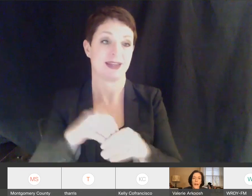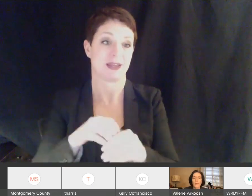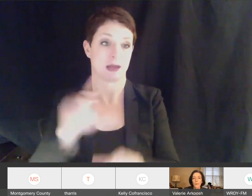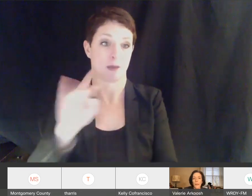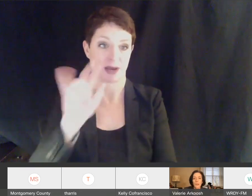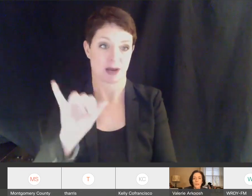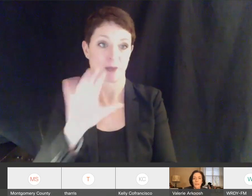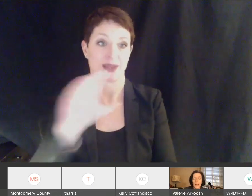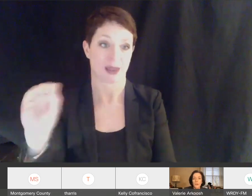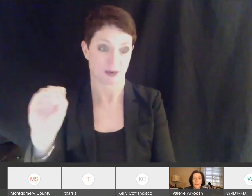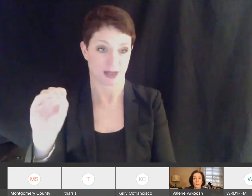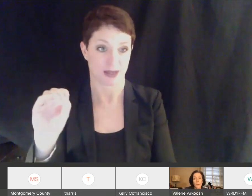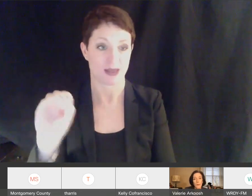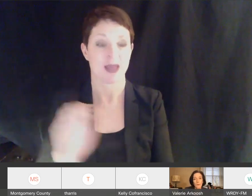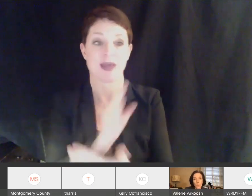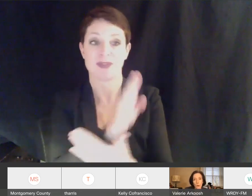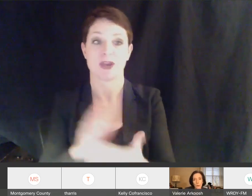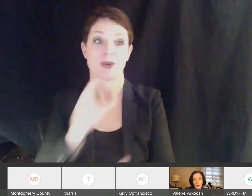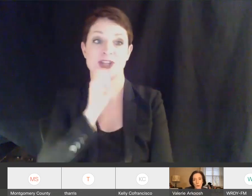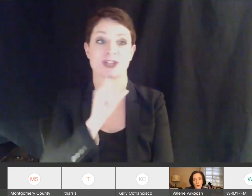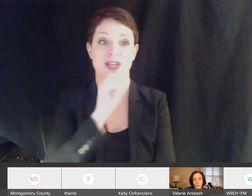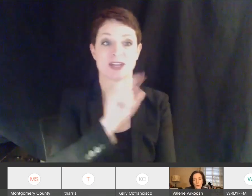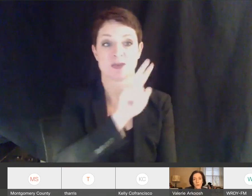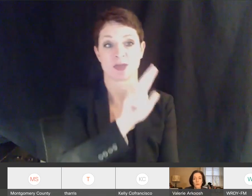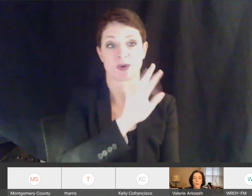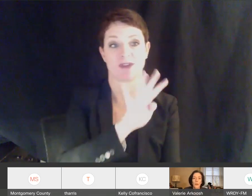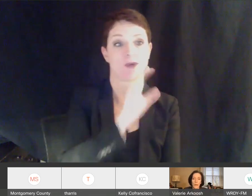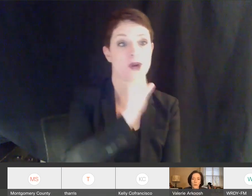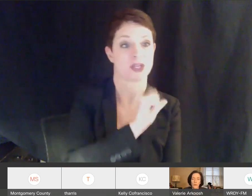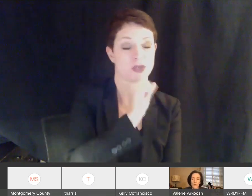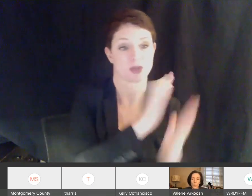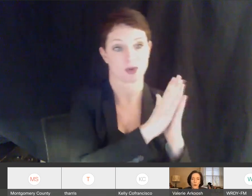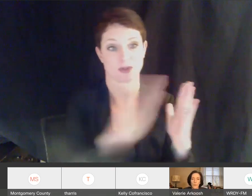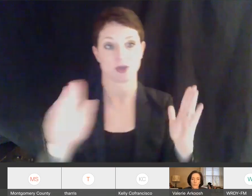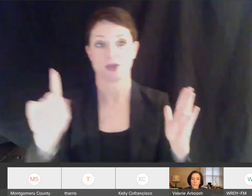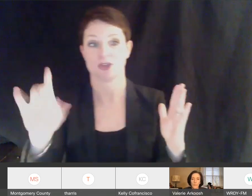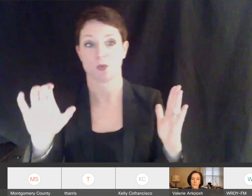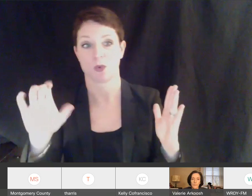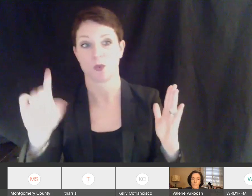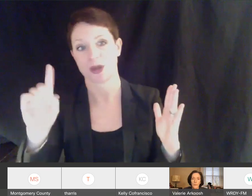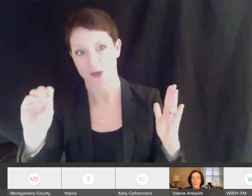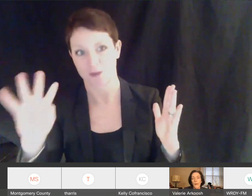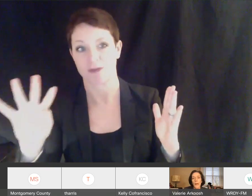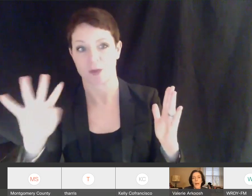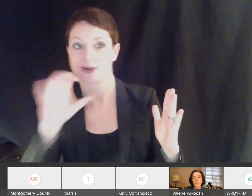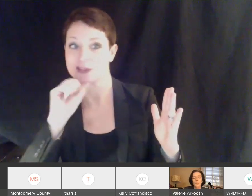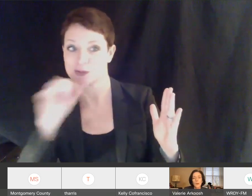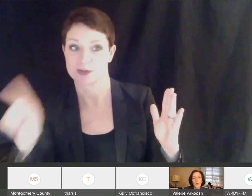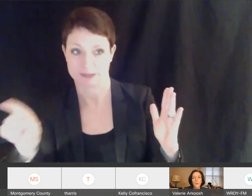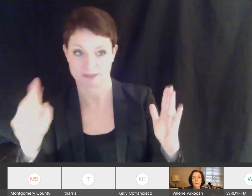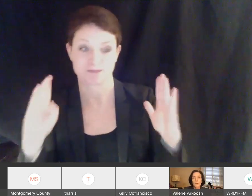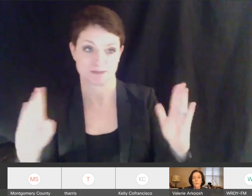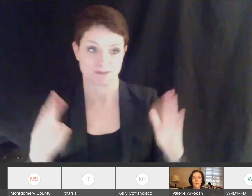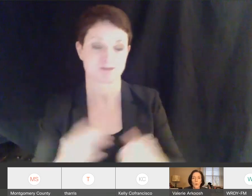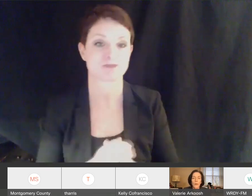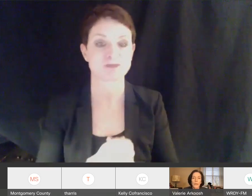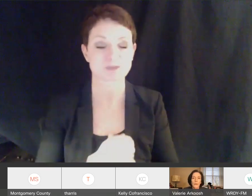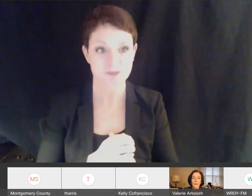and they ranged in age from 34 years old to 104. As you know, we've been reporting